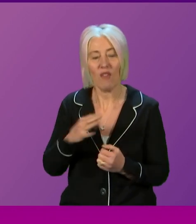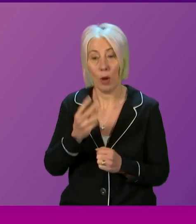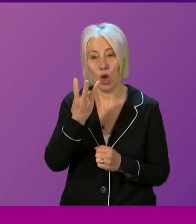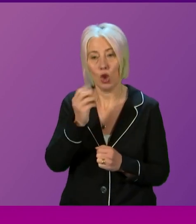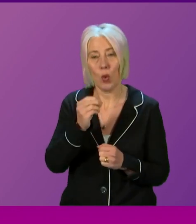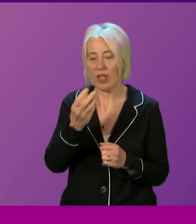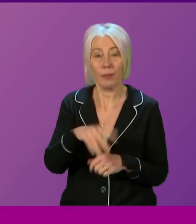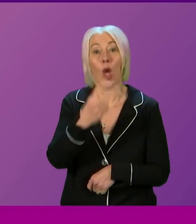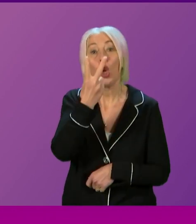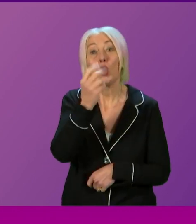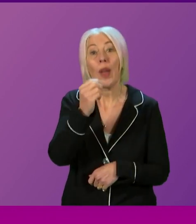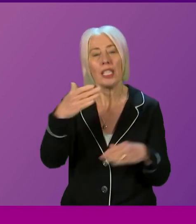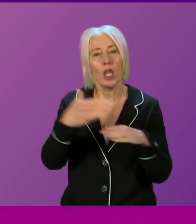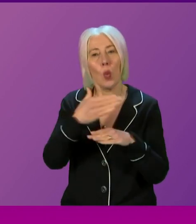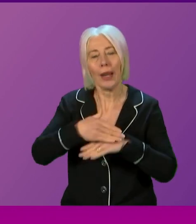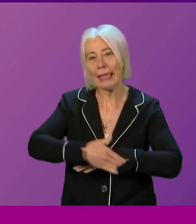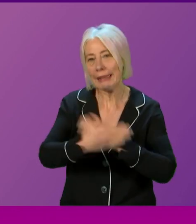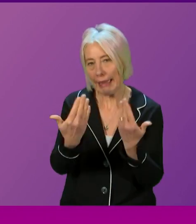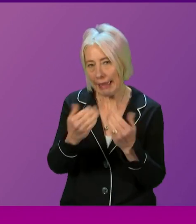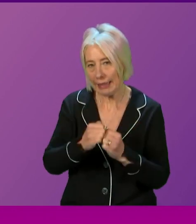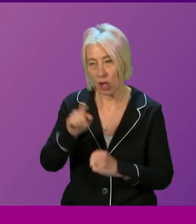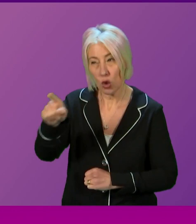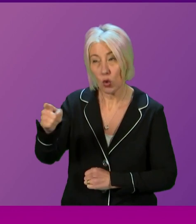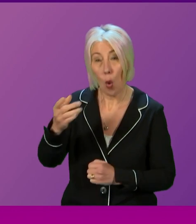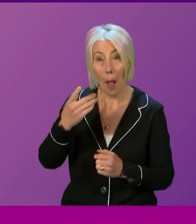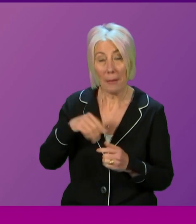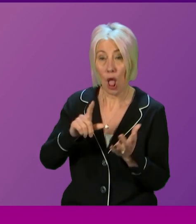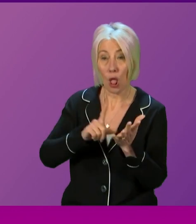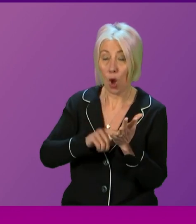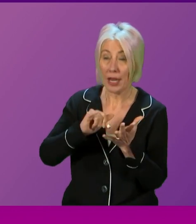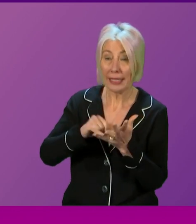Therefore, I seek your guidance, Presiding Officer, on whether Lorna Slater has approached